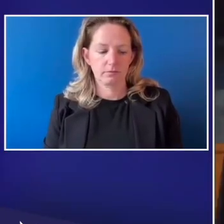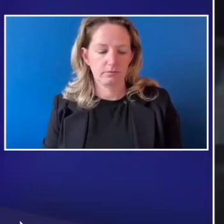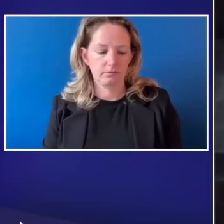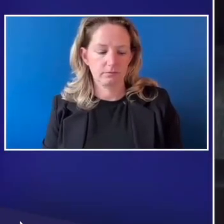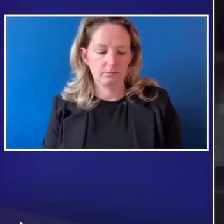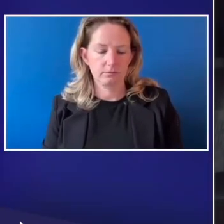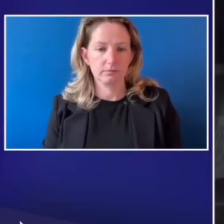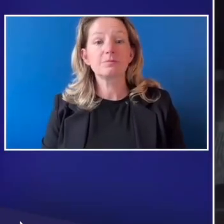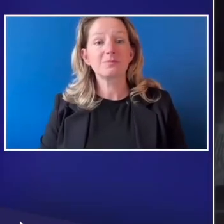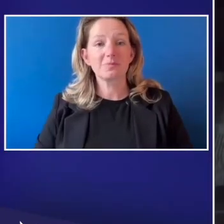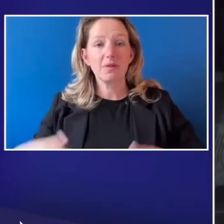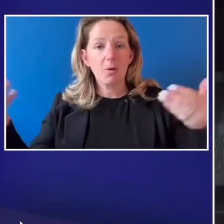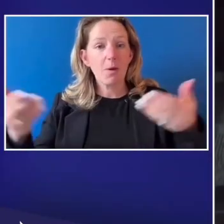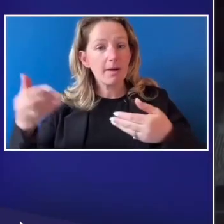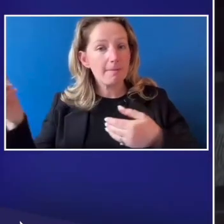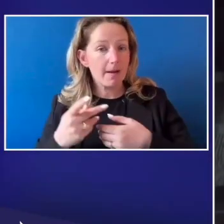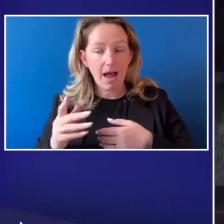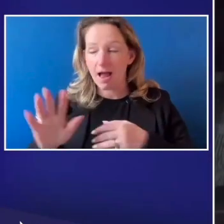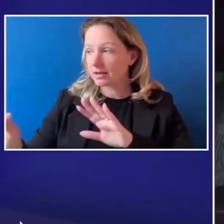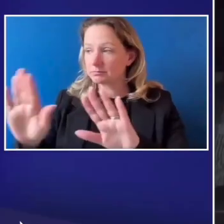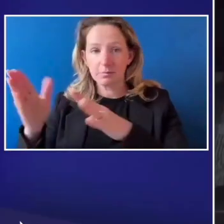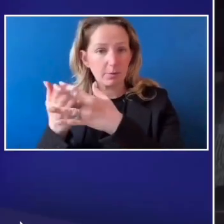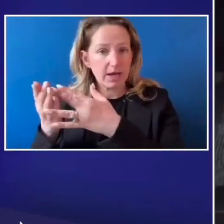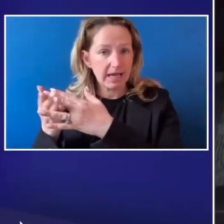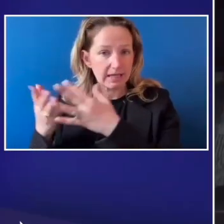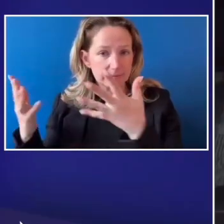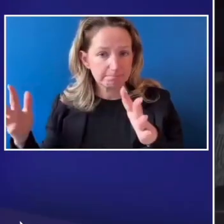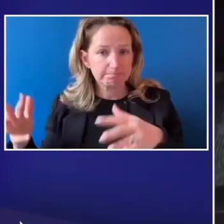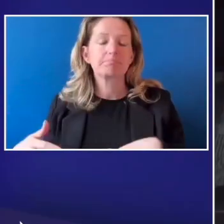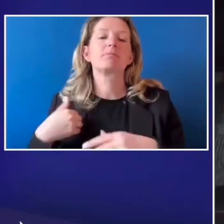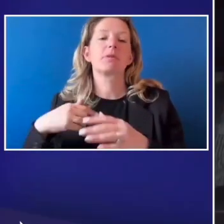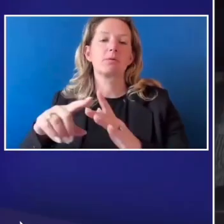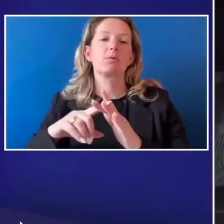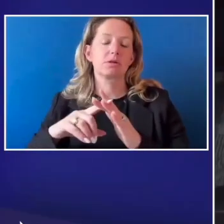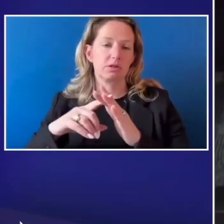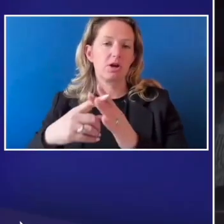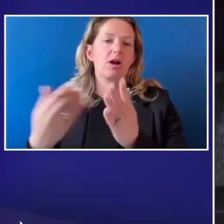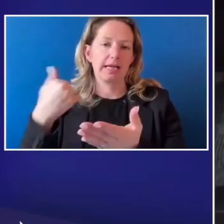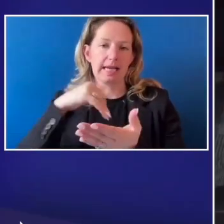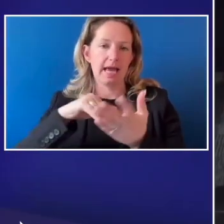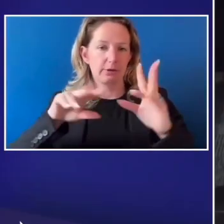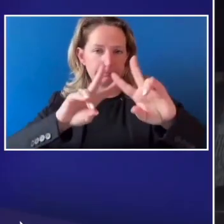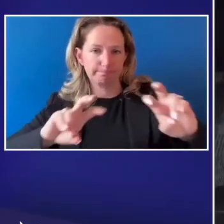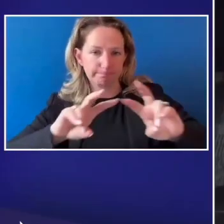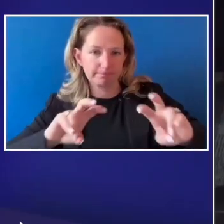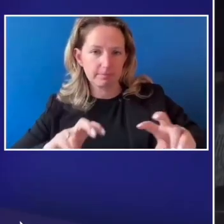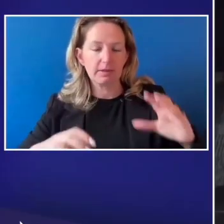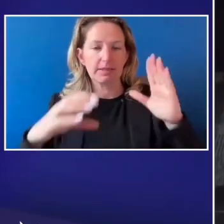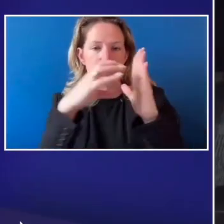Welcome back from the break, everyone. We're going to dive back into the text. So Jeff, I'm going to immediately turn it over to you. so that you can get us started.